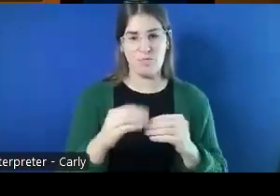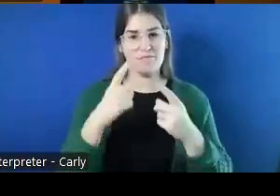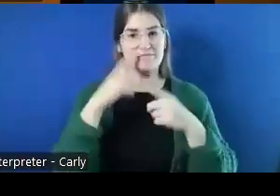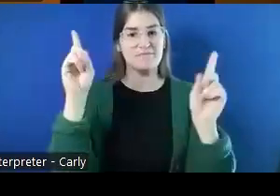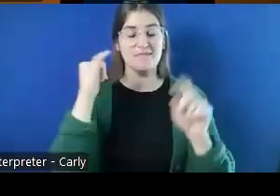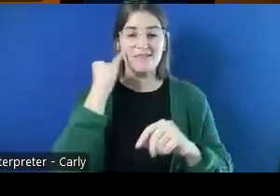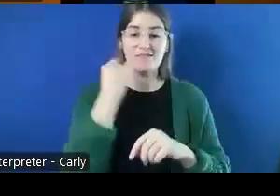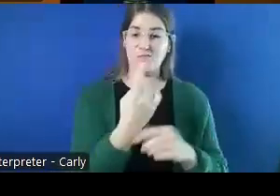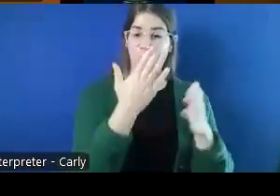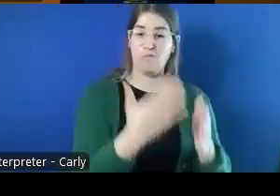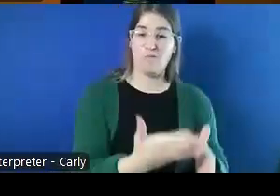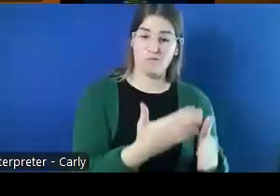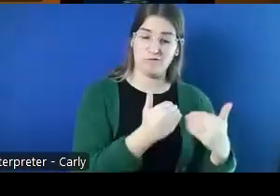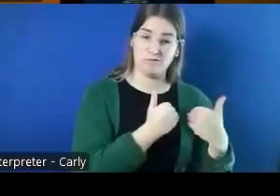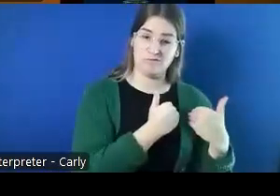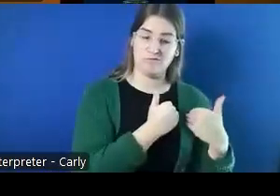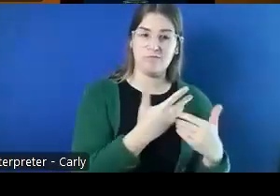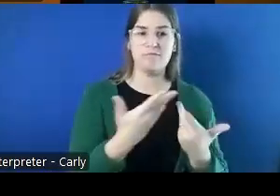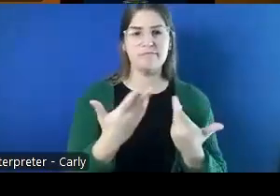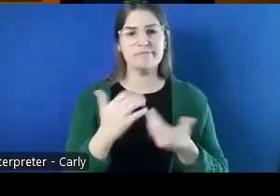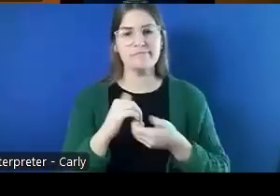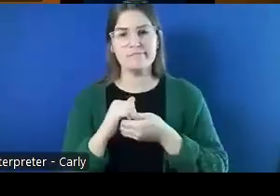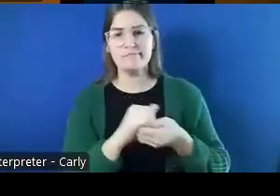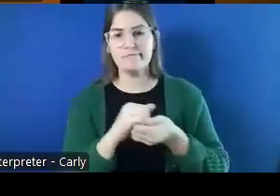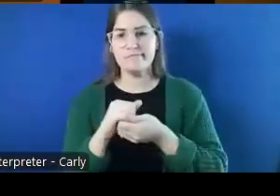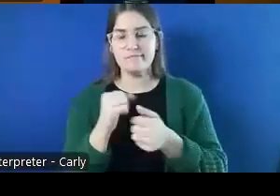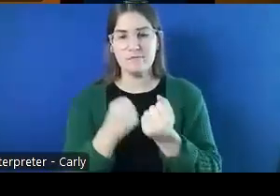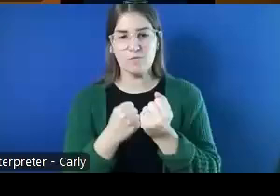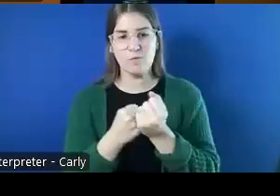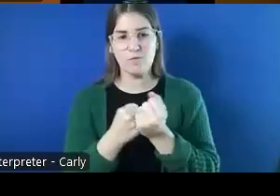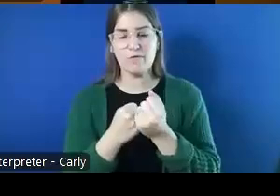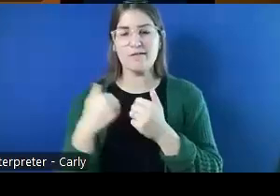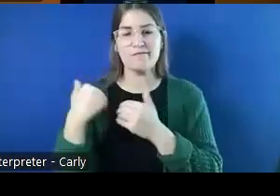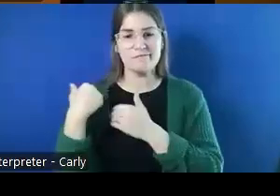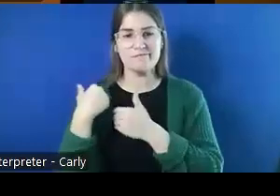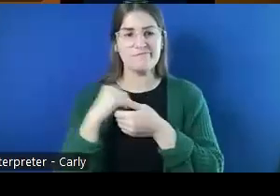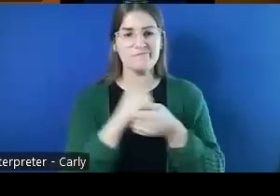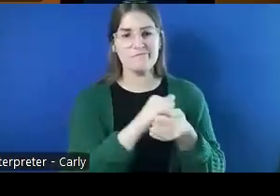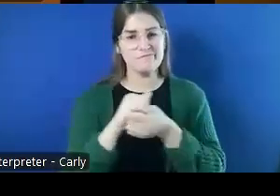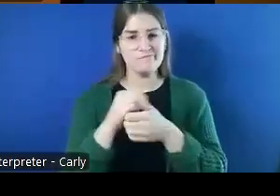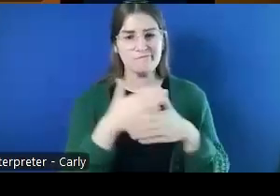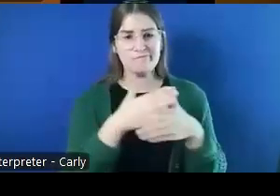and mutual support um and I think this also kind of gives the importance and weight to